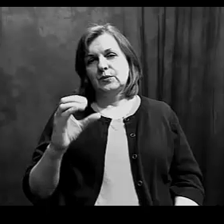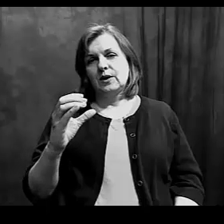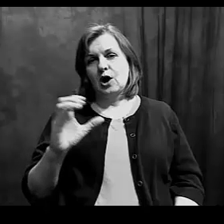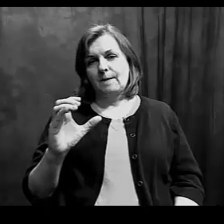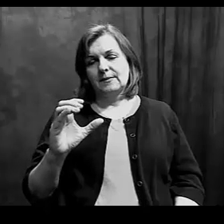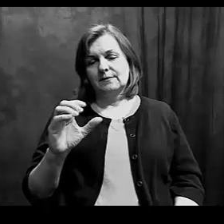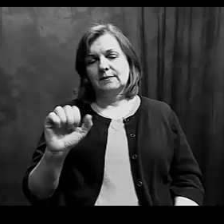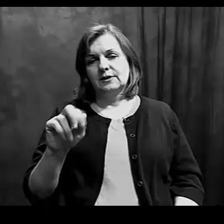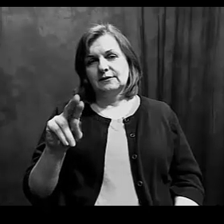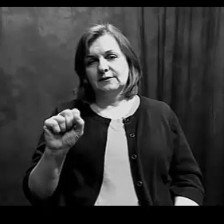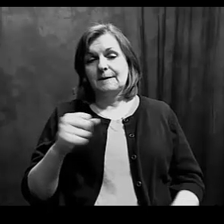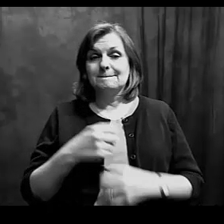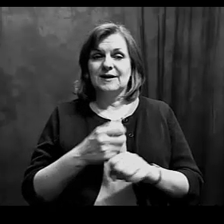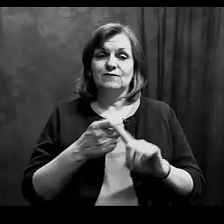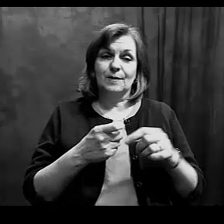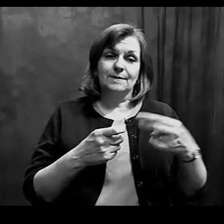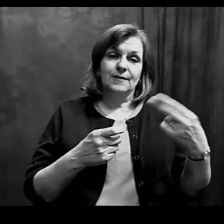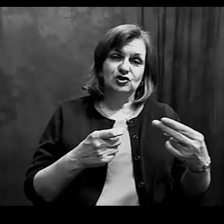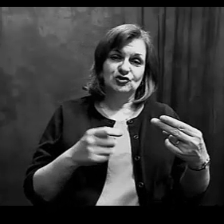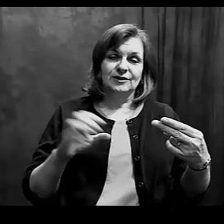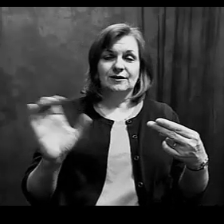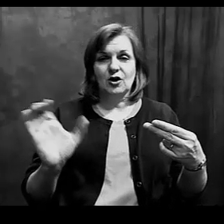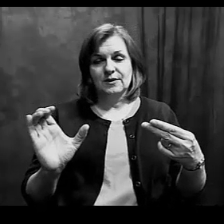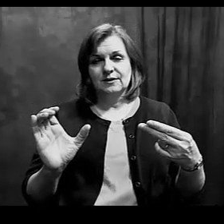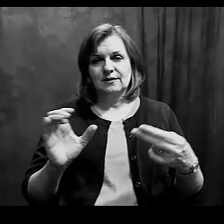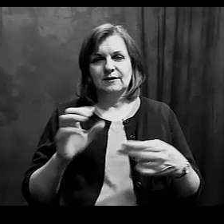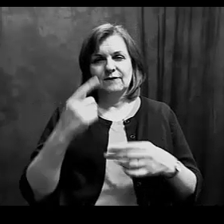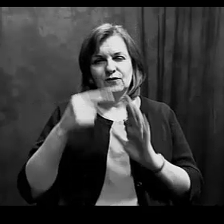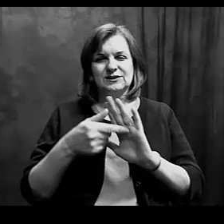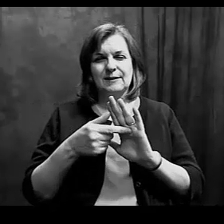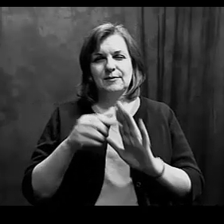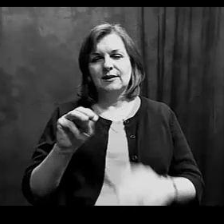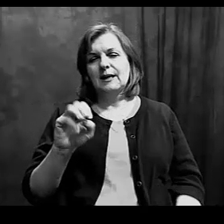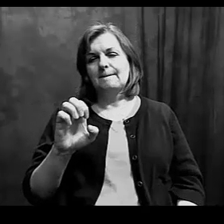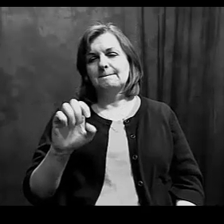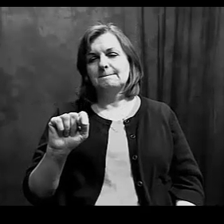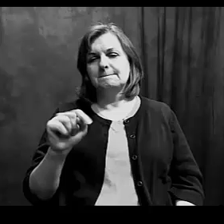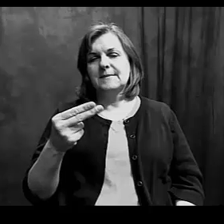so hydrocarbons it probably doesn't surprise you are made up of carbon and hydrogen